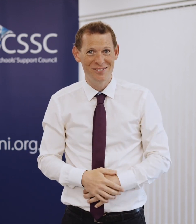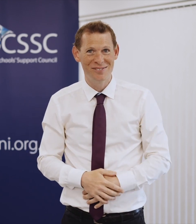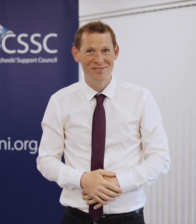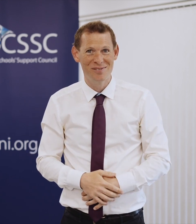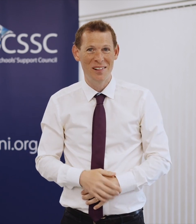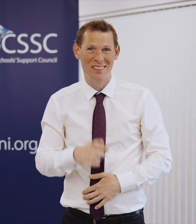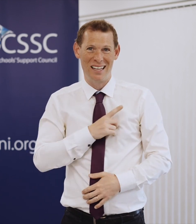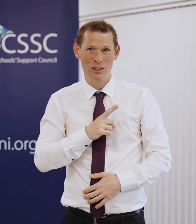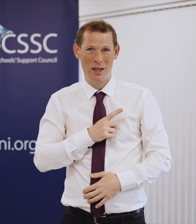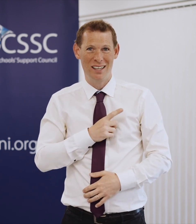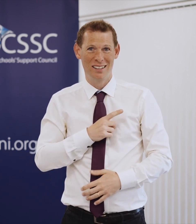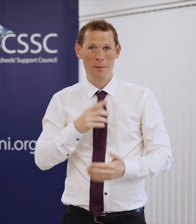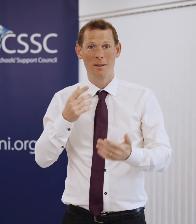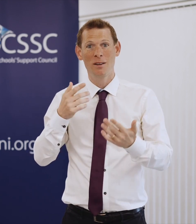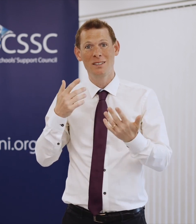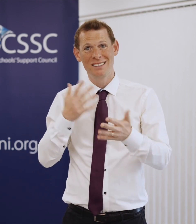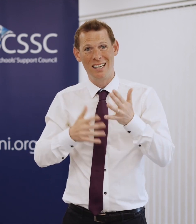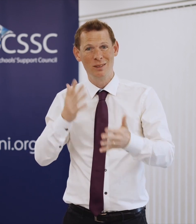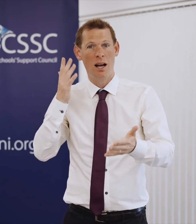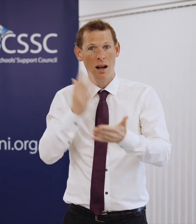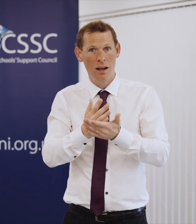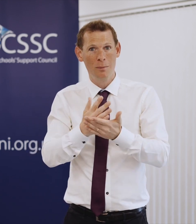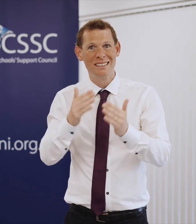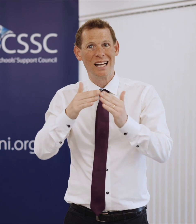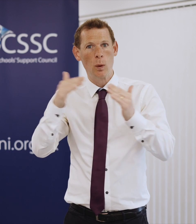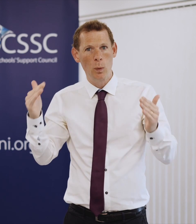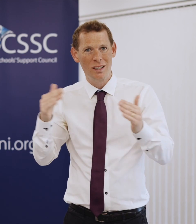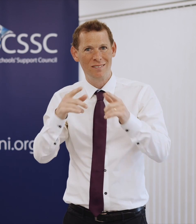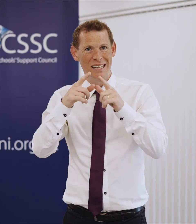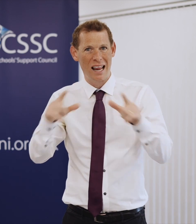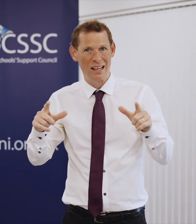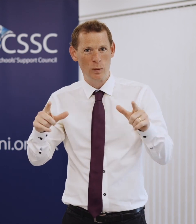lots of different elements to the language and that's what makes it such a beautiful